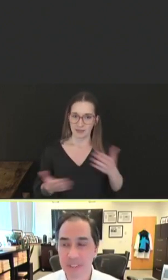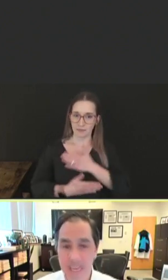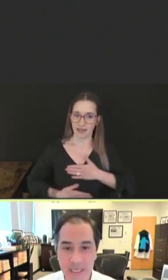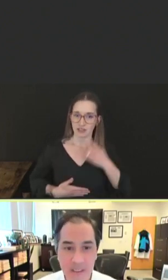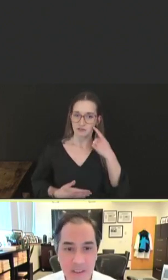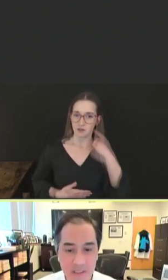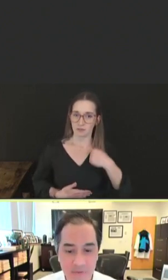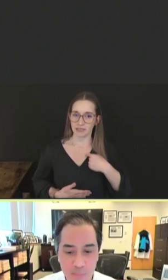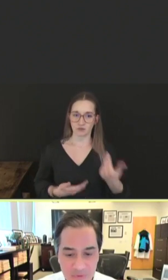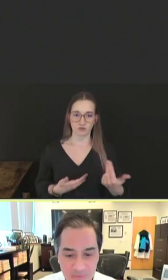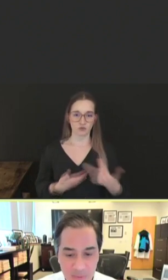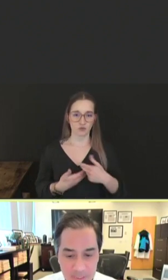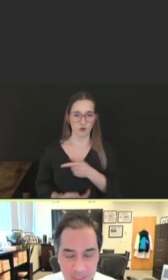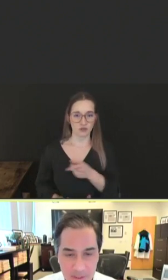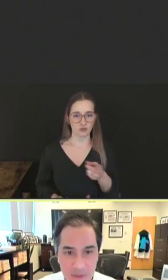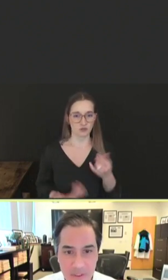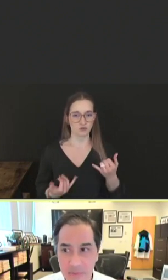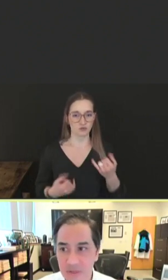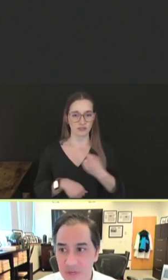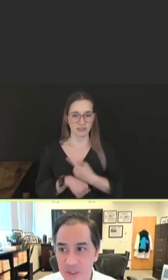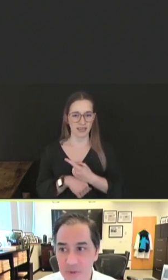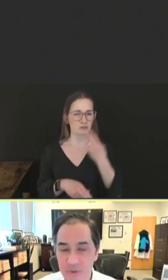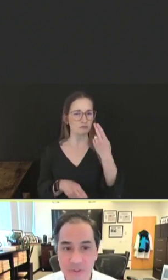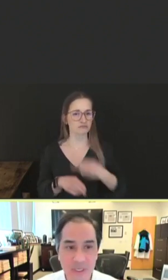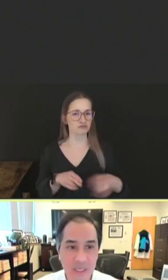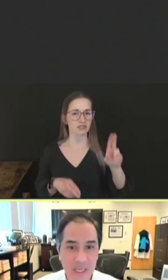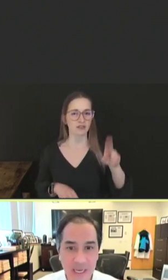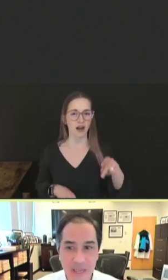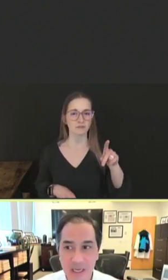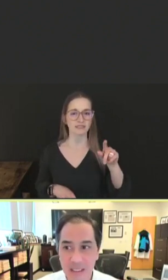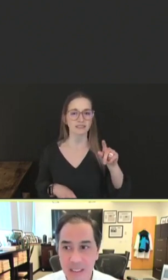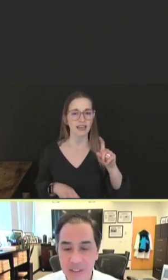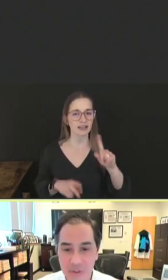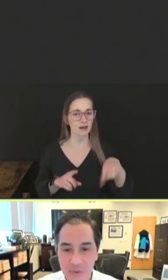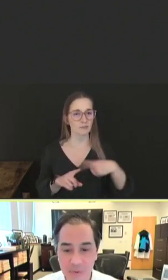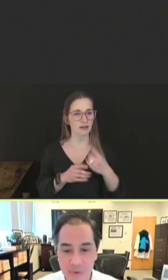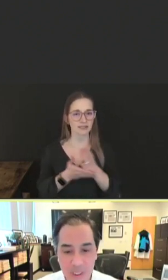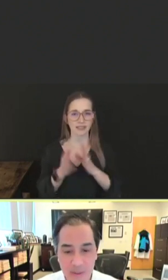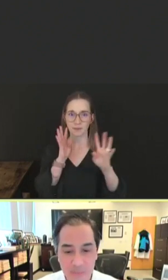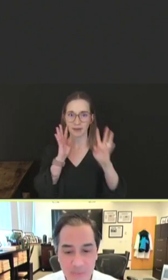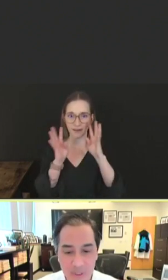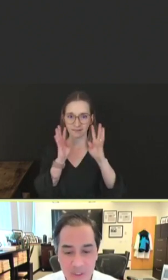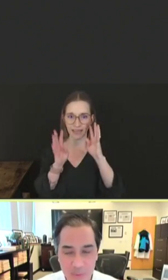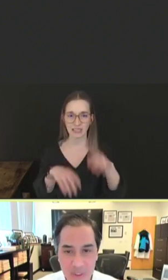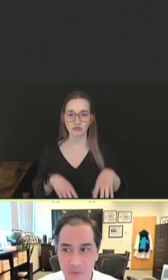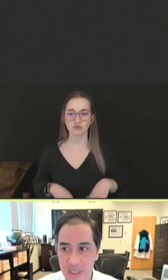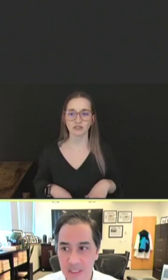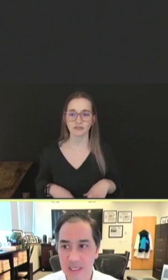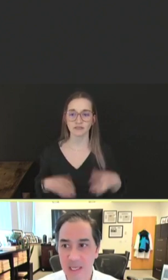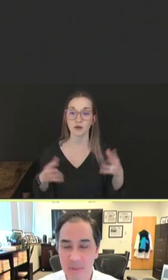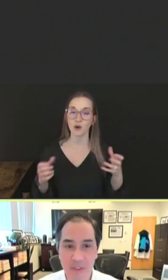today, give a brief update on some innovations. And I'd like to speak for the next 10 minutes